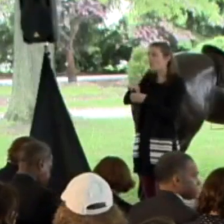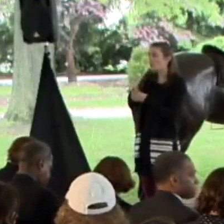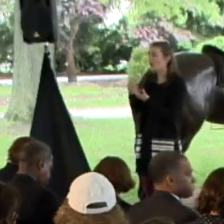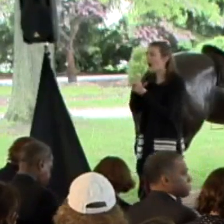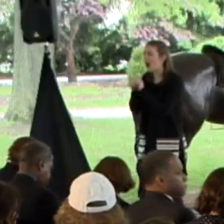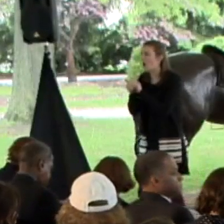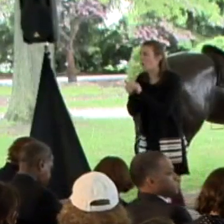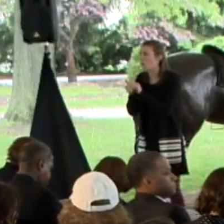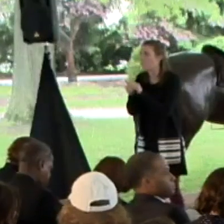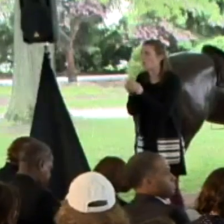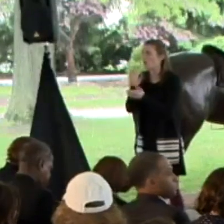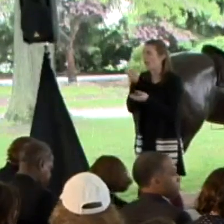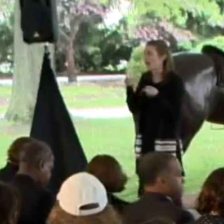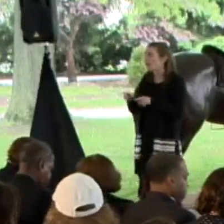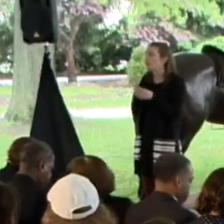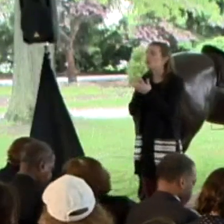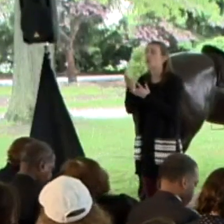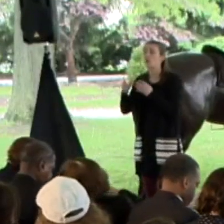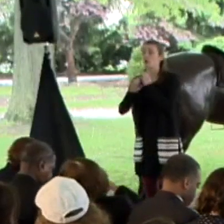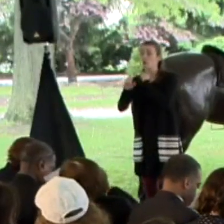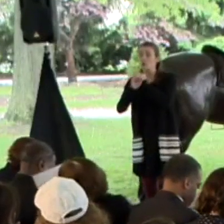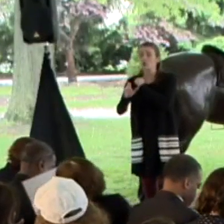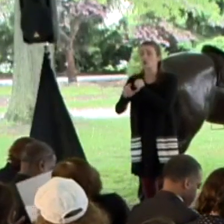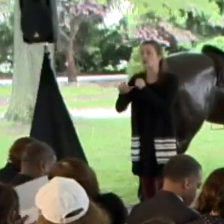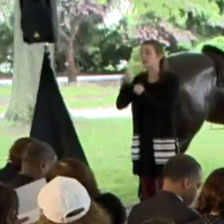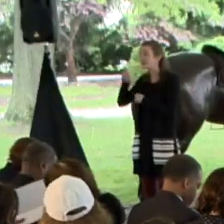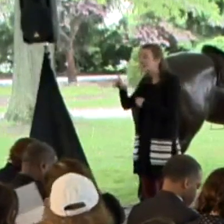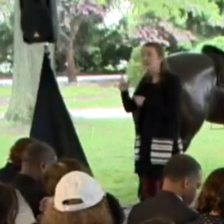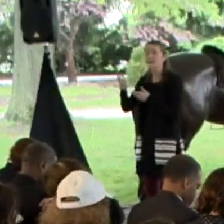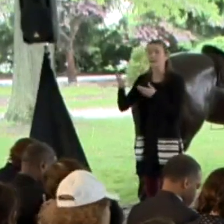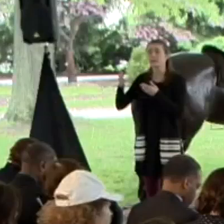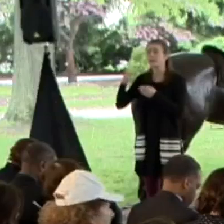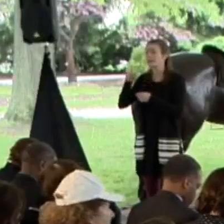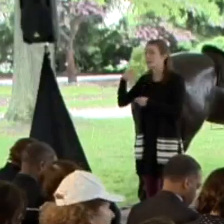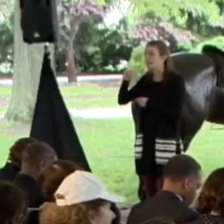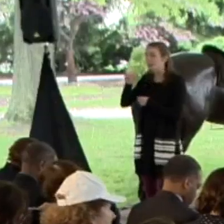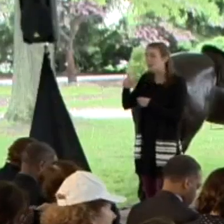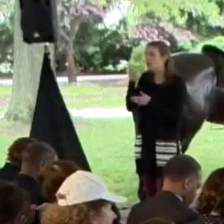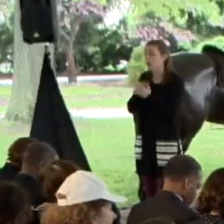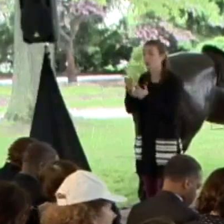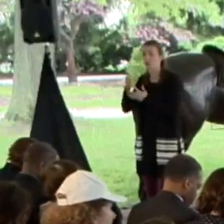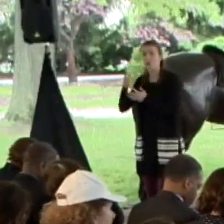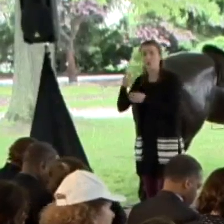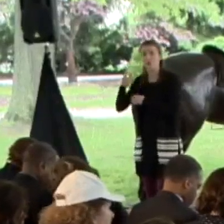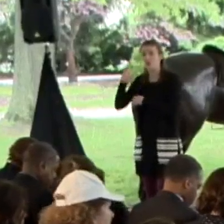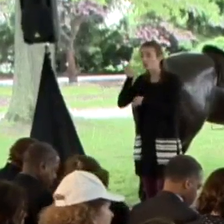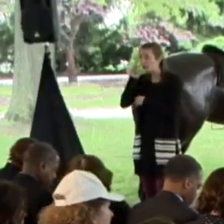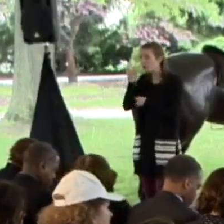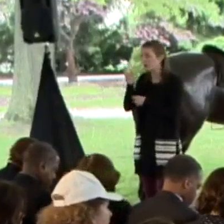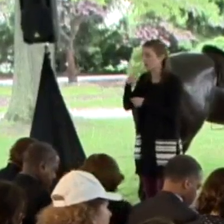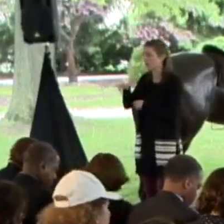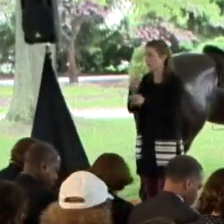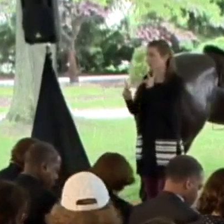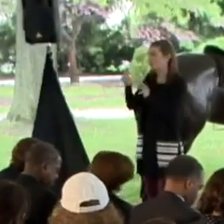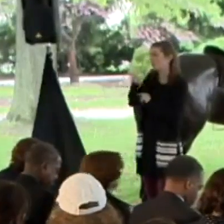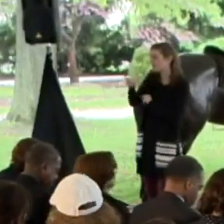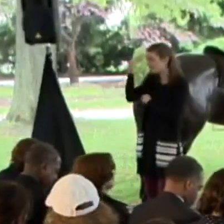MY QUESTION WAS ABOUT WHAT KIND OF RESOURCES WILL BE ALLOCATED FOR THE PUBLIC TO BE AWARE OF